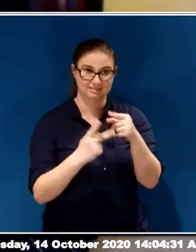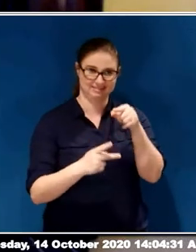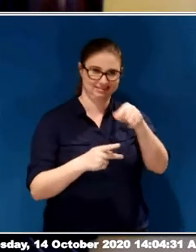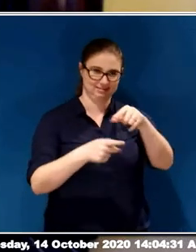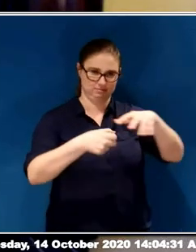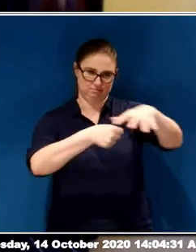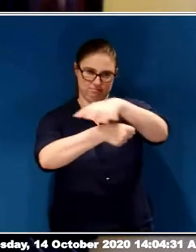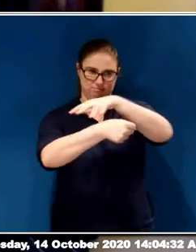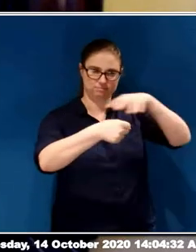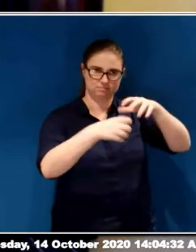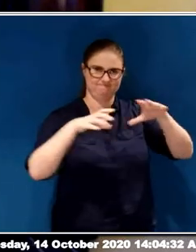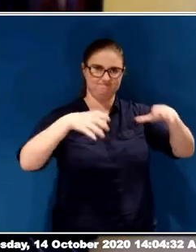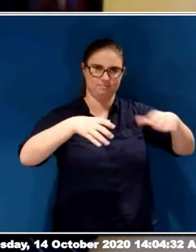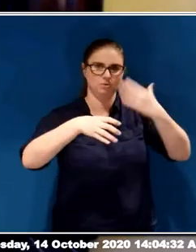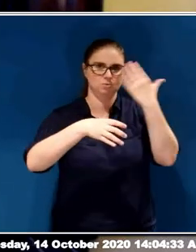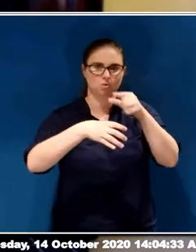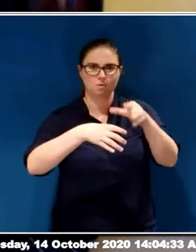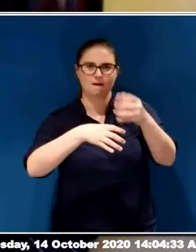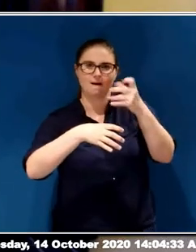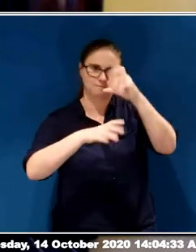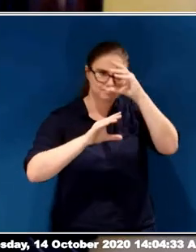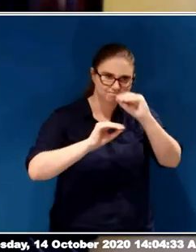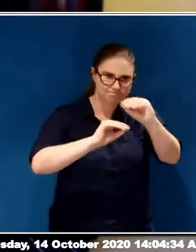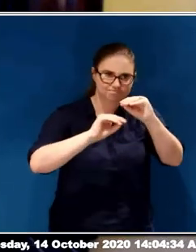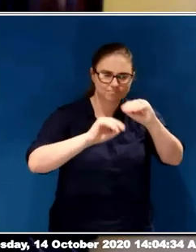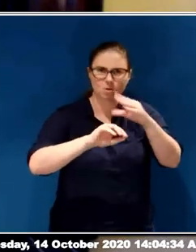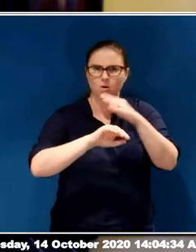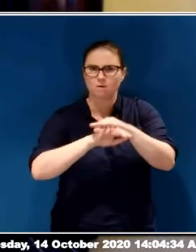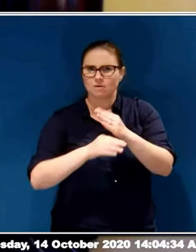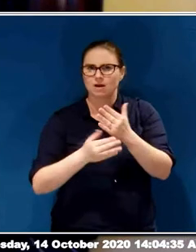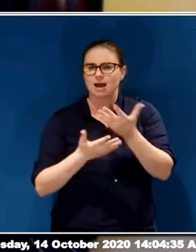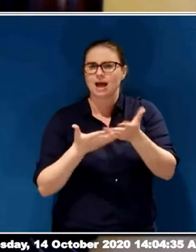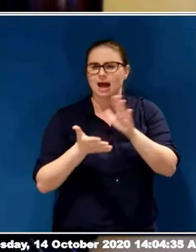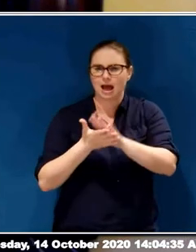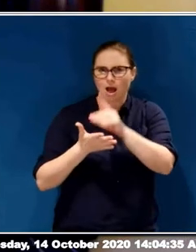high levels, high numbers of students who resided in State care in that